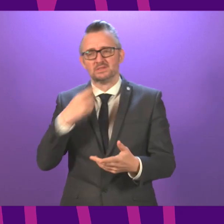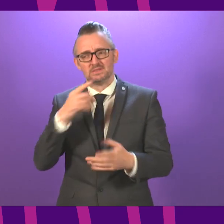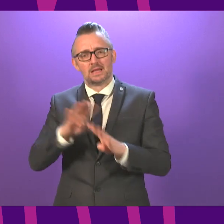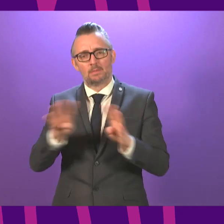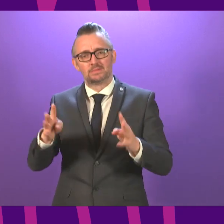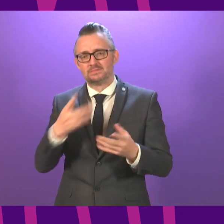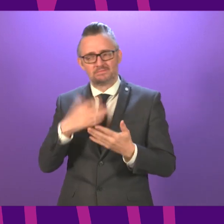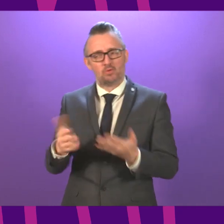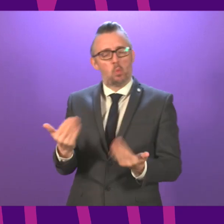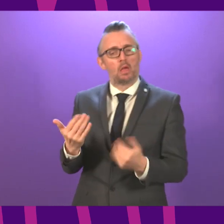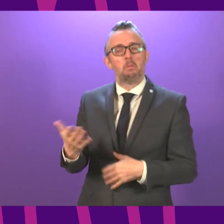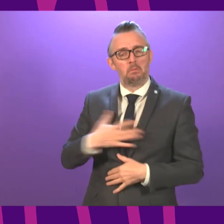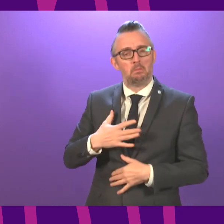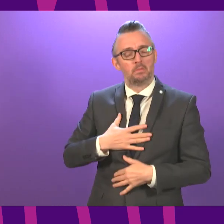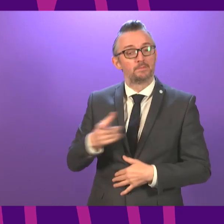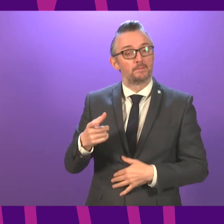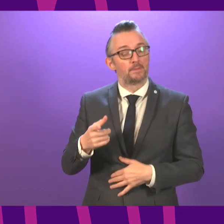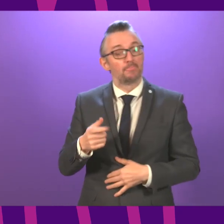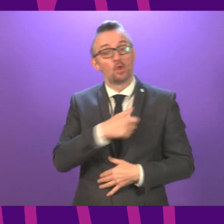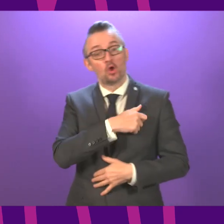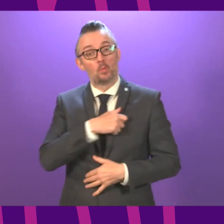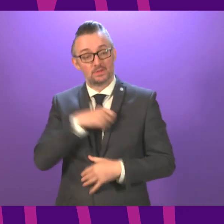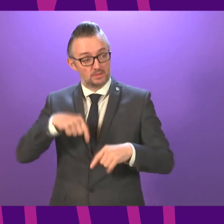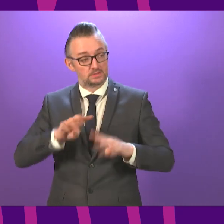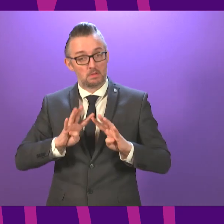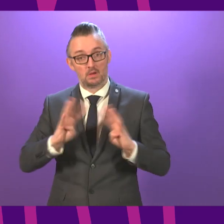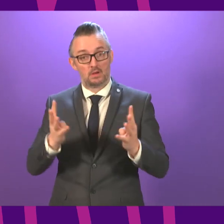Committees of Parliament have heard that large parts of the Scottish economy are ready for